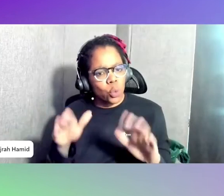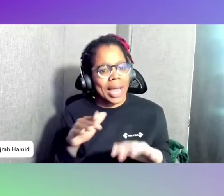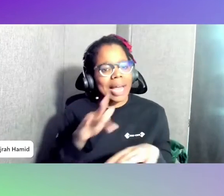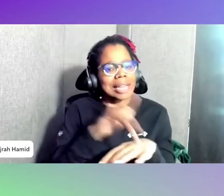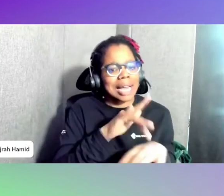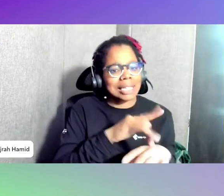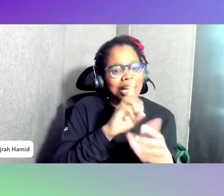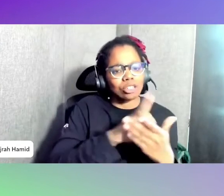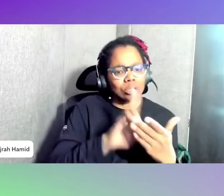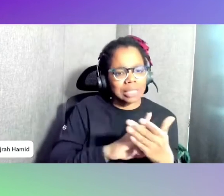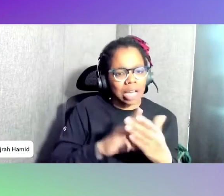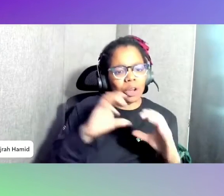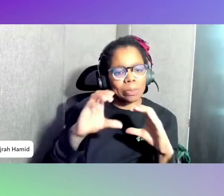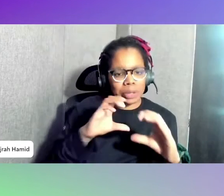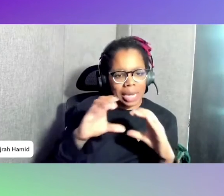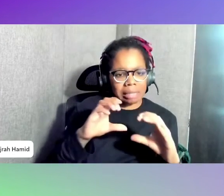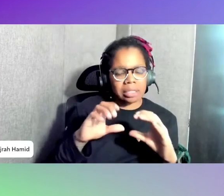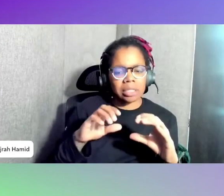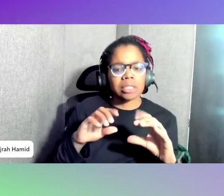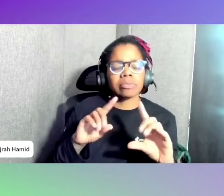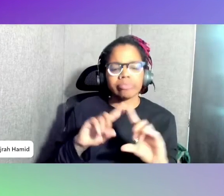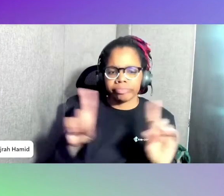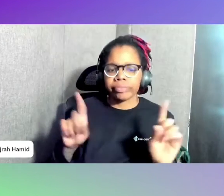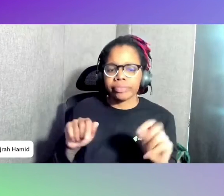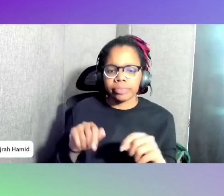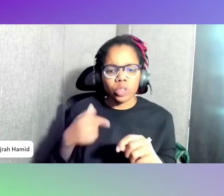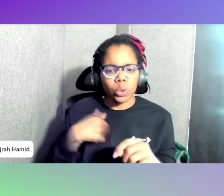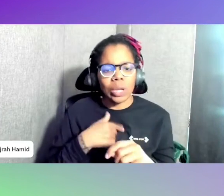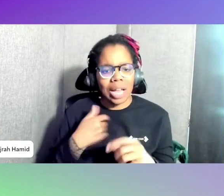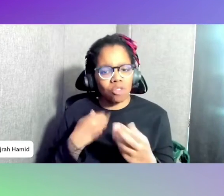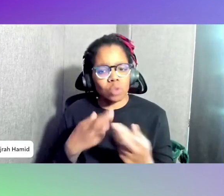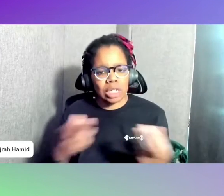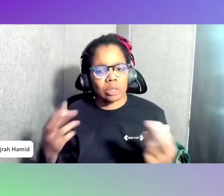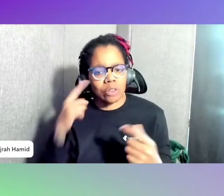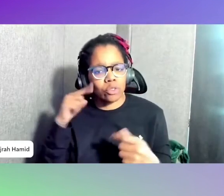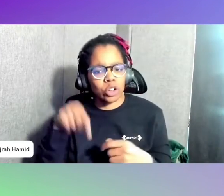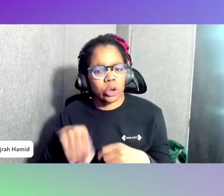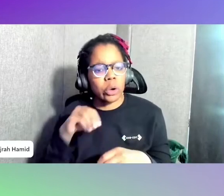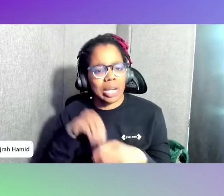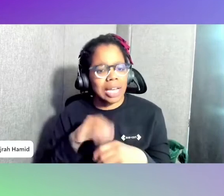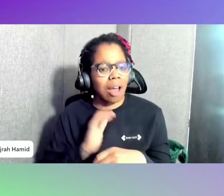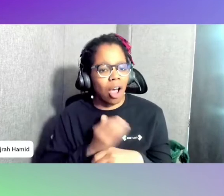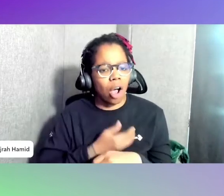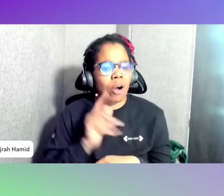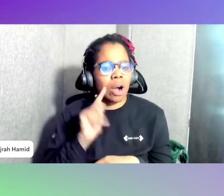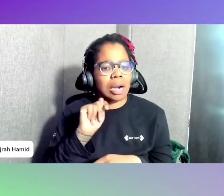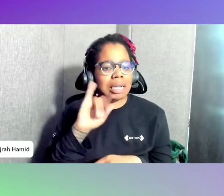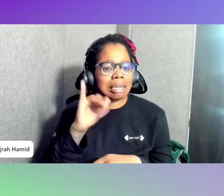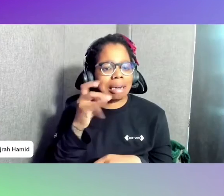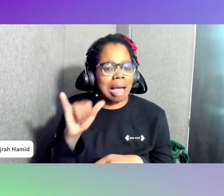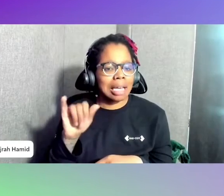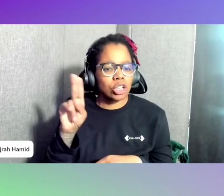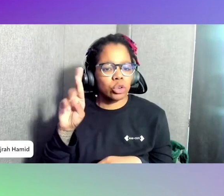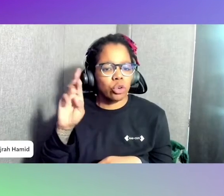will be relevant, but it's important to understand some differences and the way that tactile design communicates,